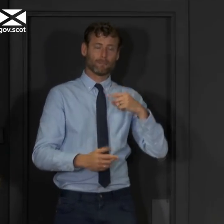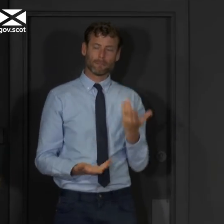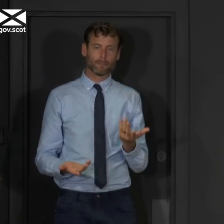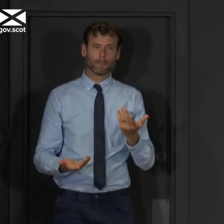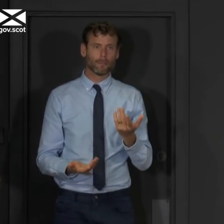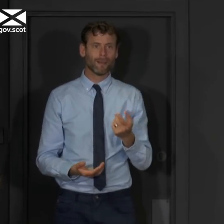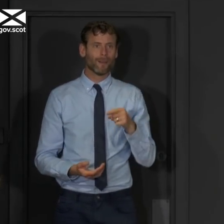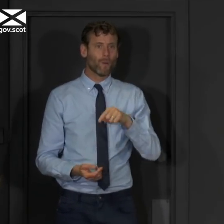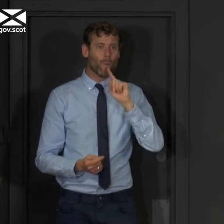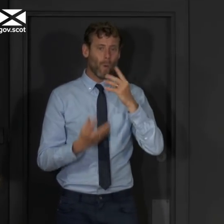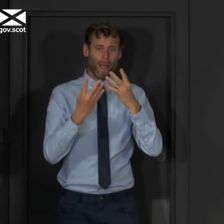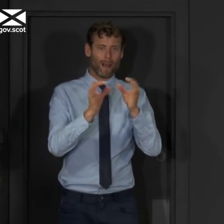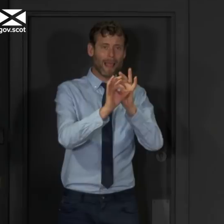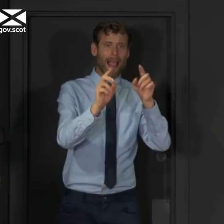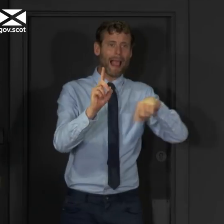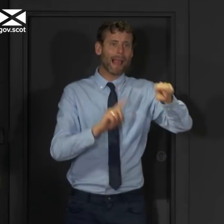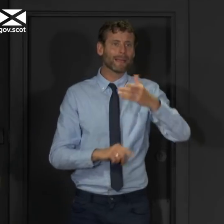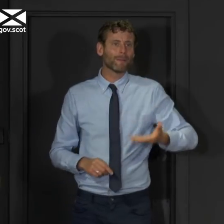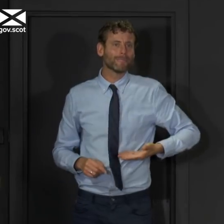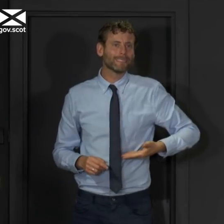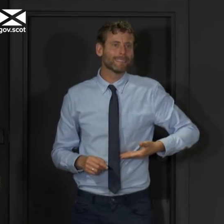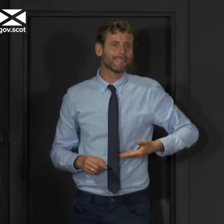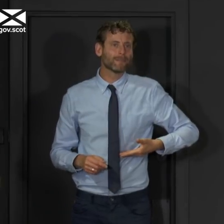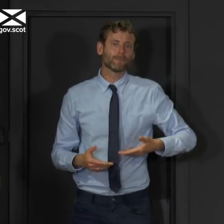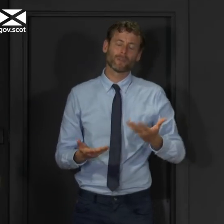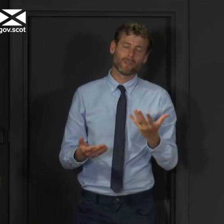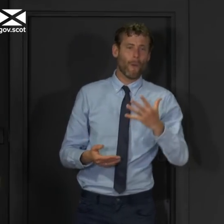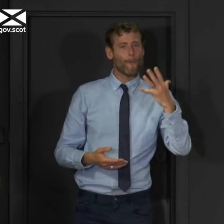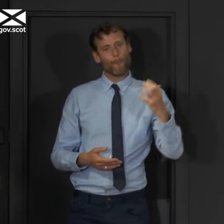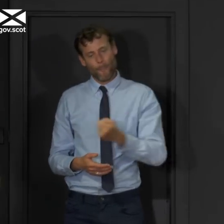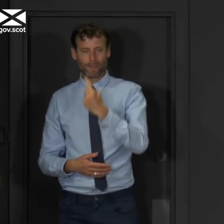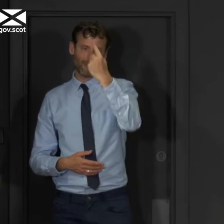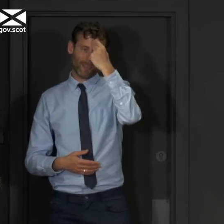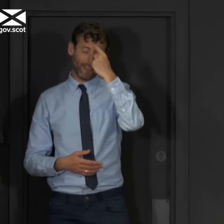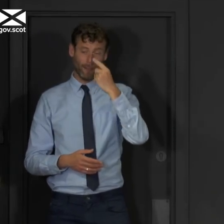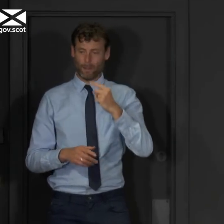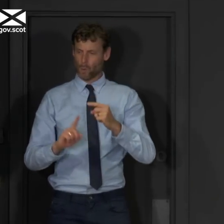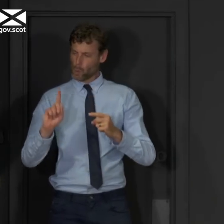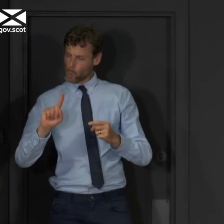arguing for a change to this. So, we have to consider the evidence carefully. The advice